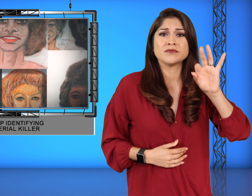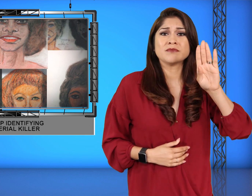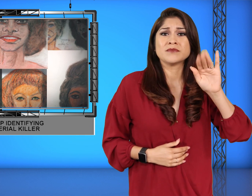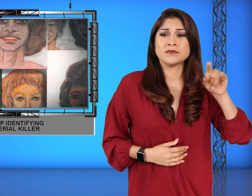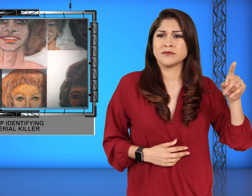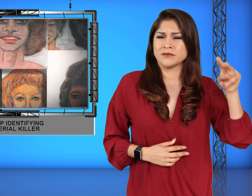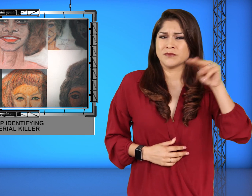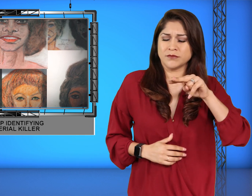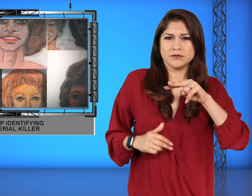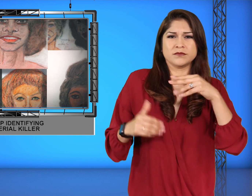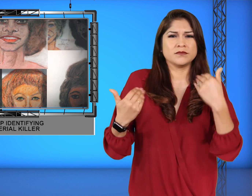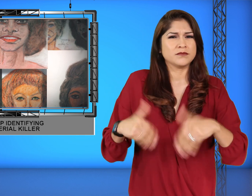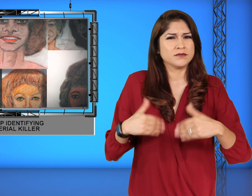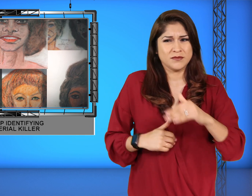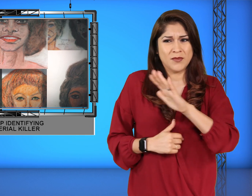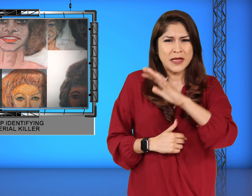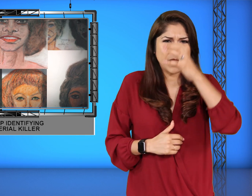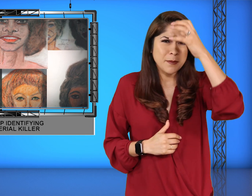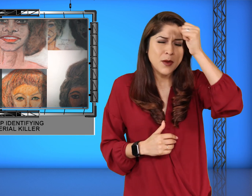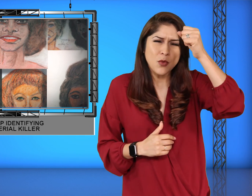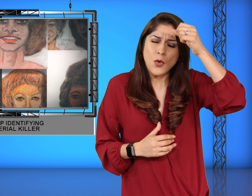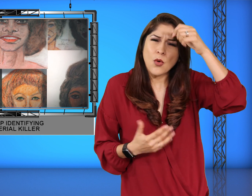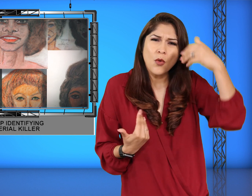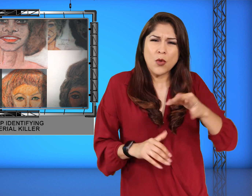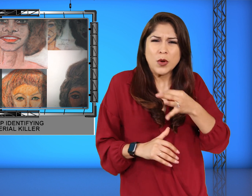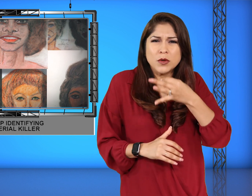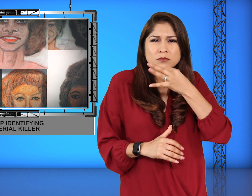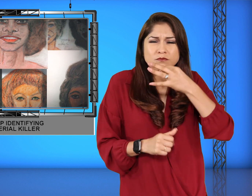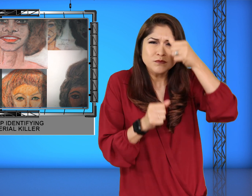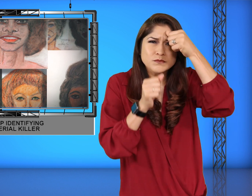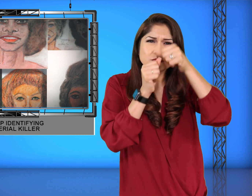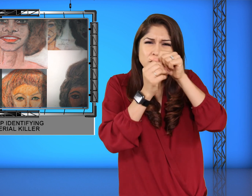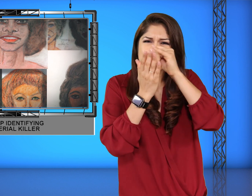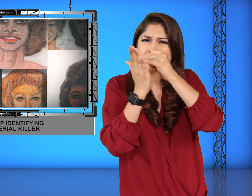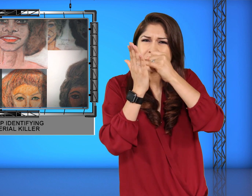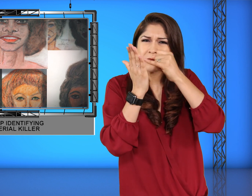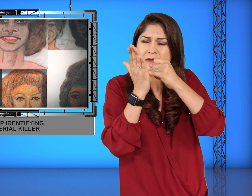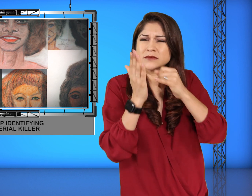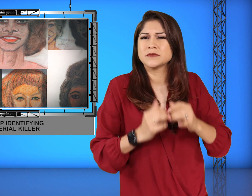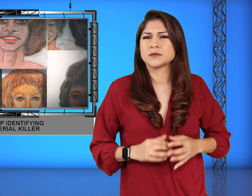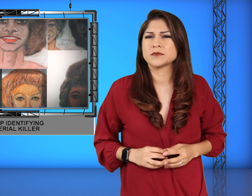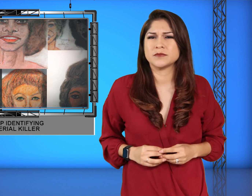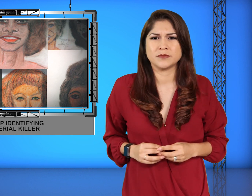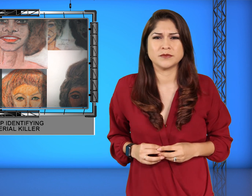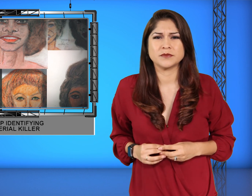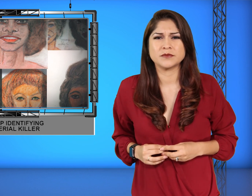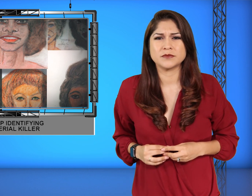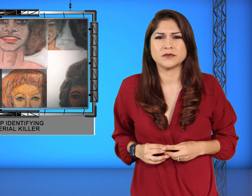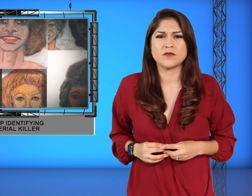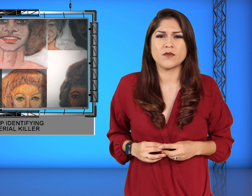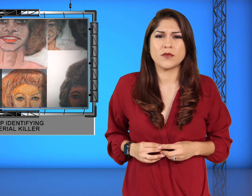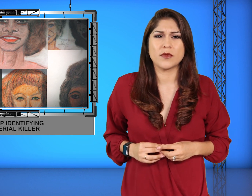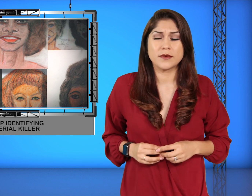The FBI believes all of his recollections are credible.